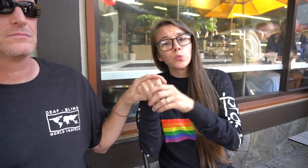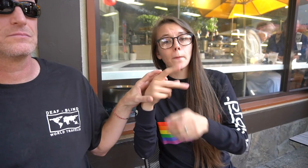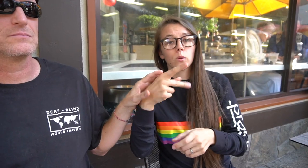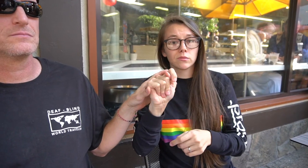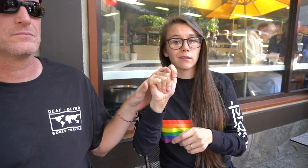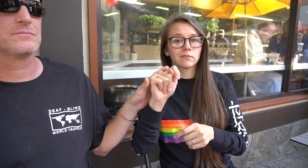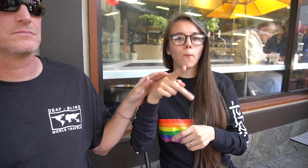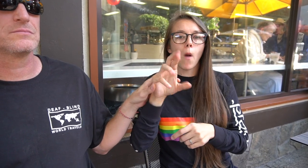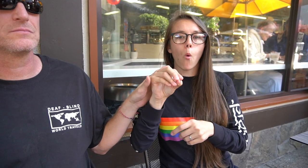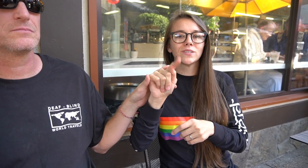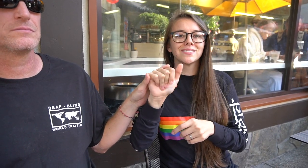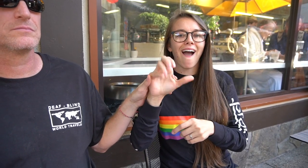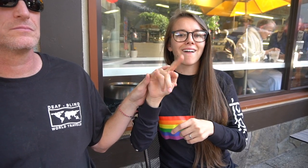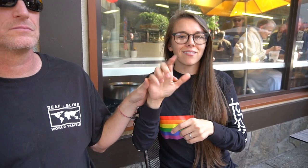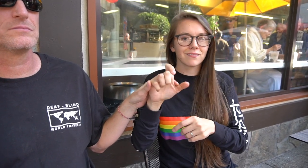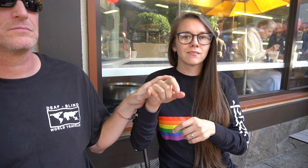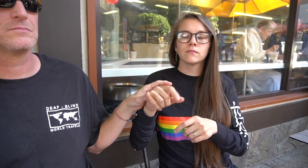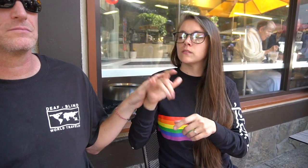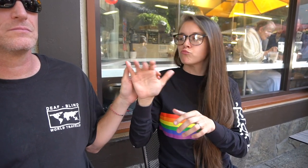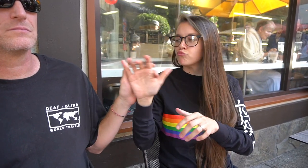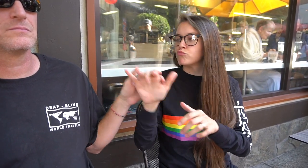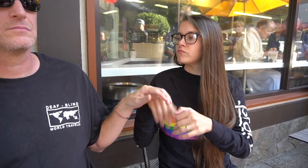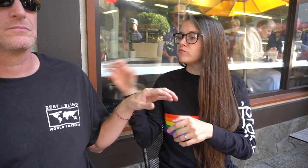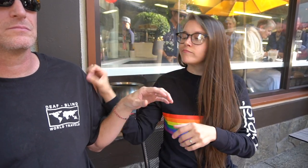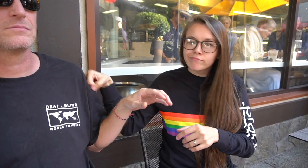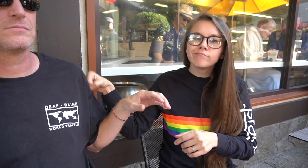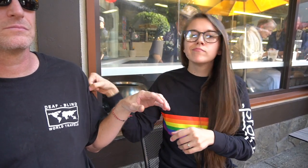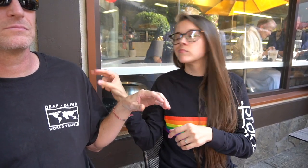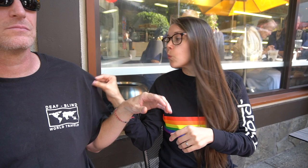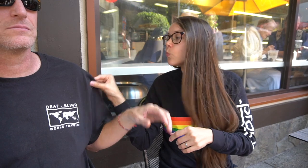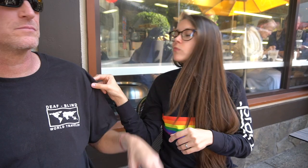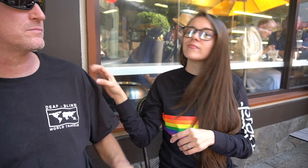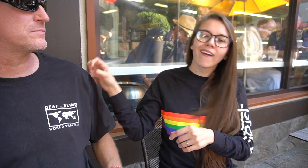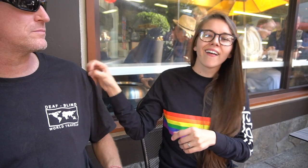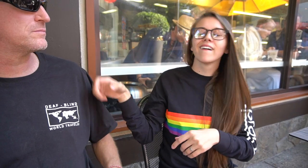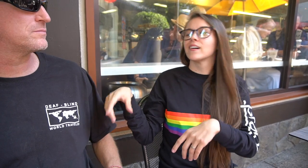Lia: SSP also includes ProTactile (PT) I'd sign the PT cues on his shoulder To tell him "yes," "no," "laughing"